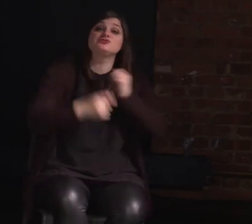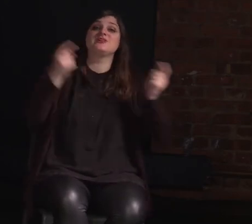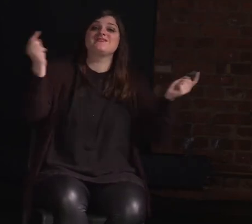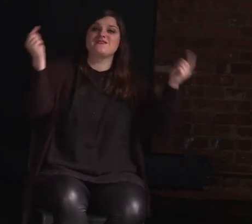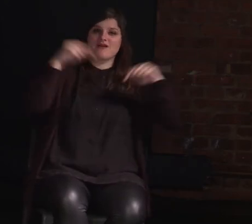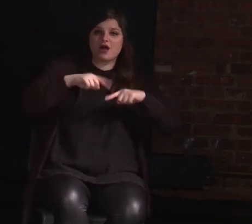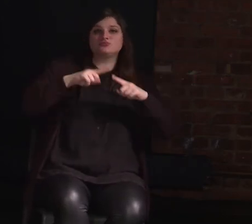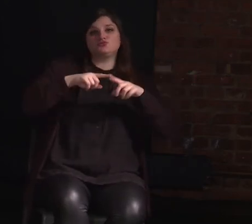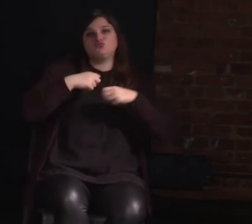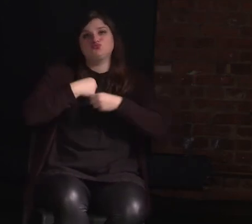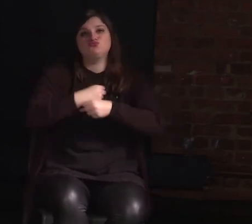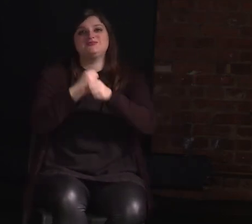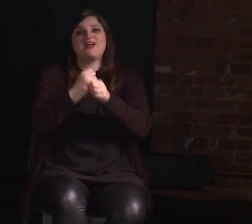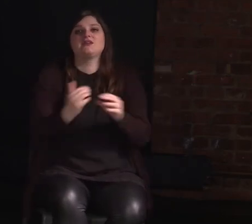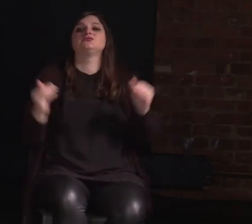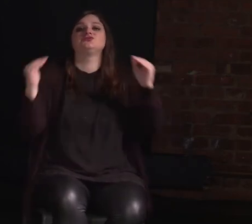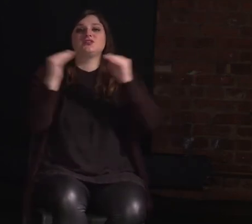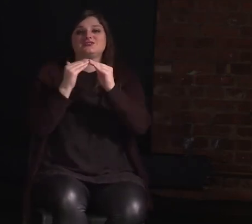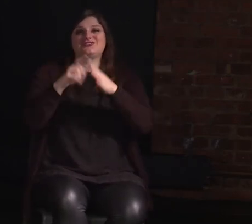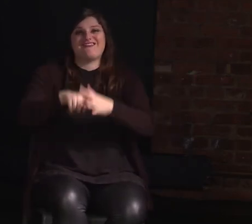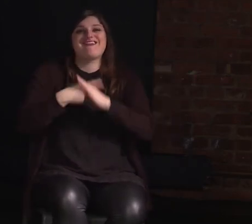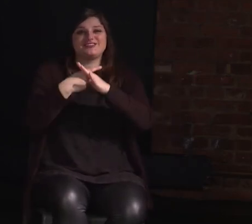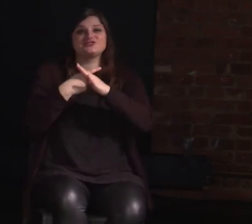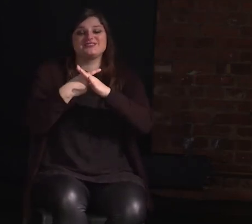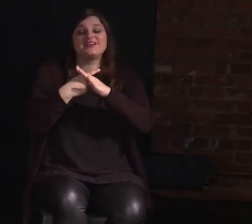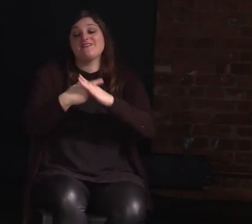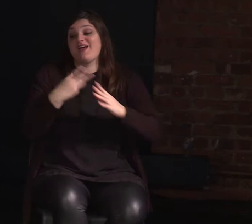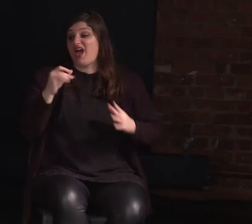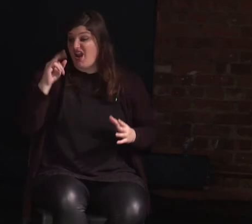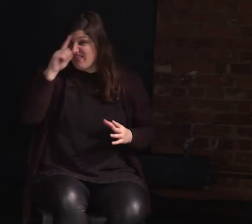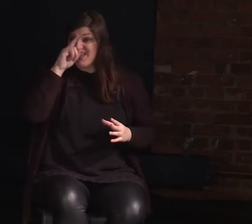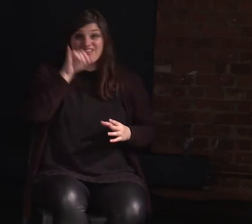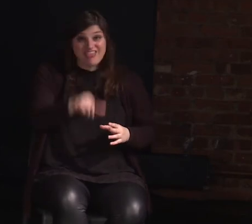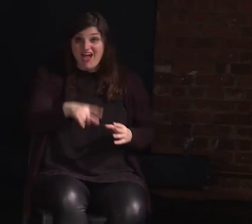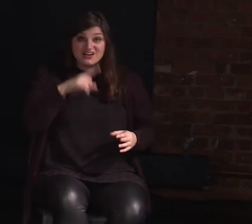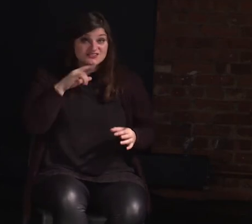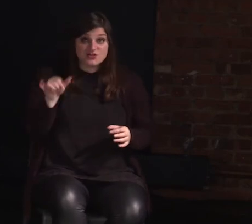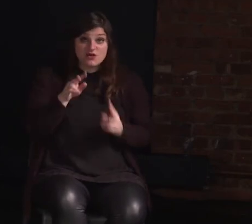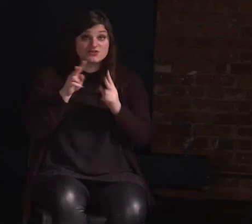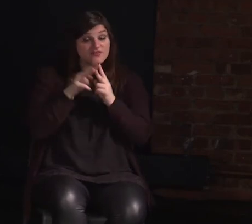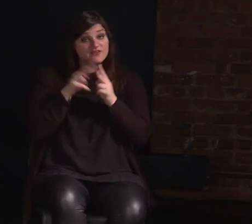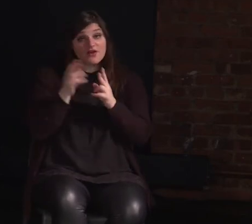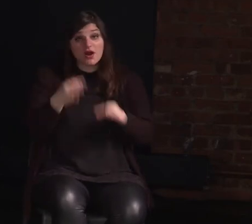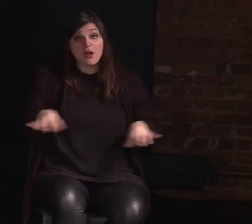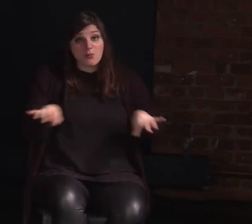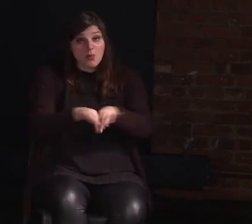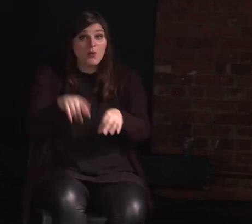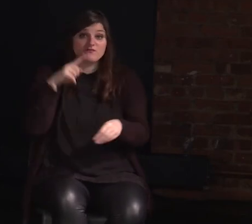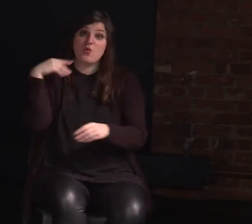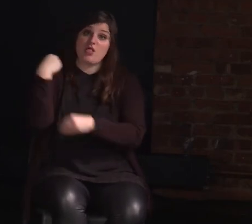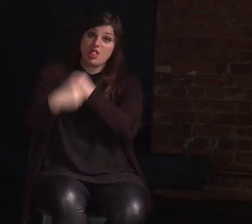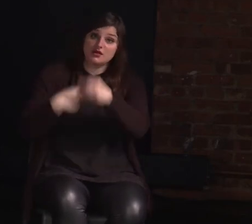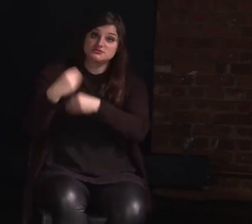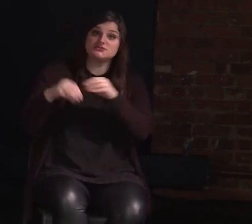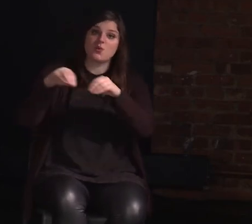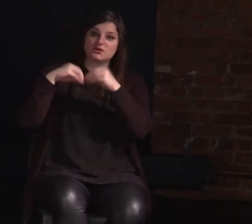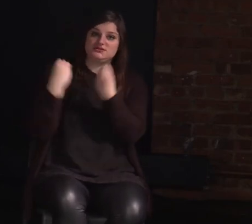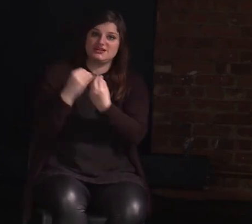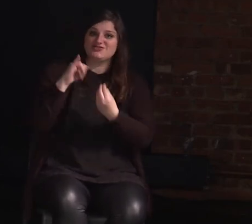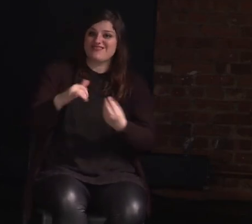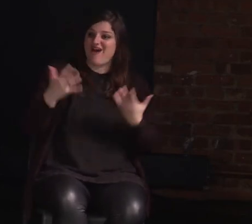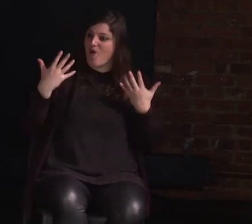I think this is equally important how the legacy organizations that have the bandwidth